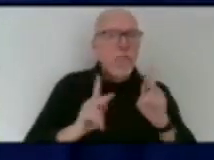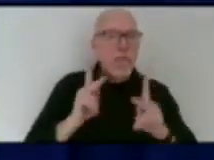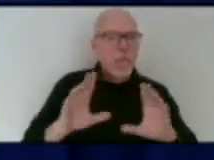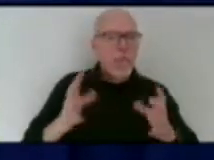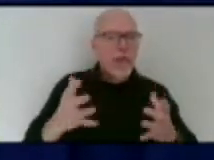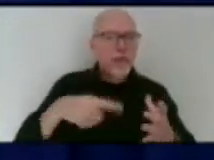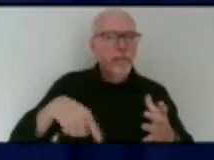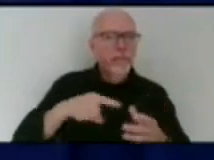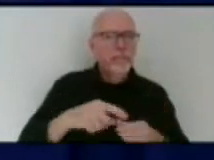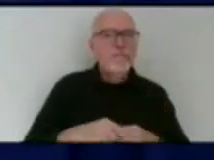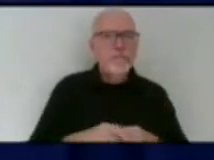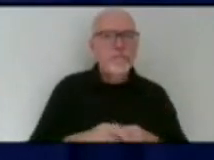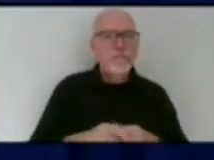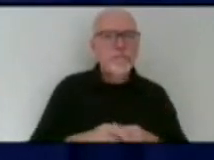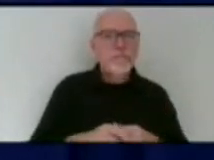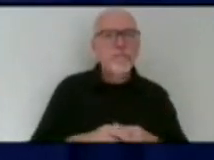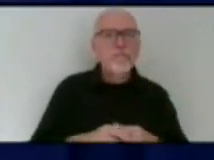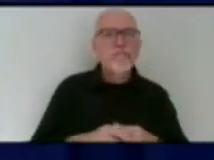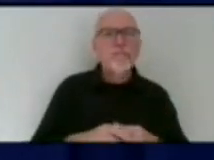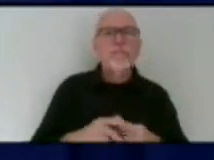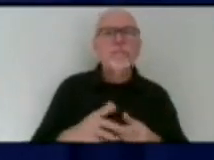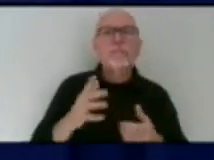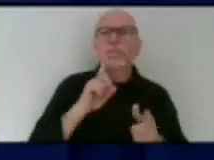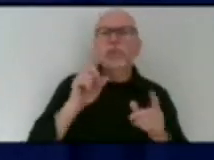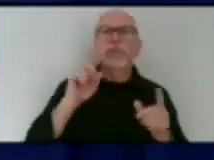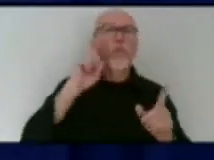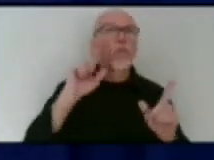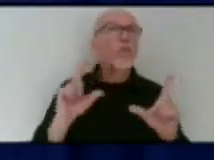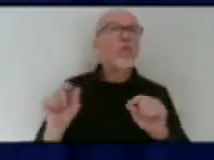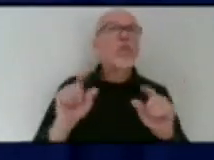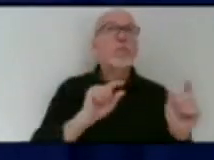is absolutely no truth to the rumors that are allocation will be based on